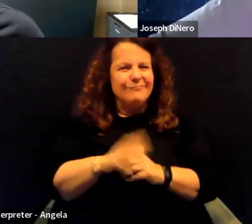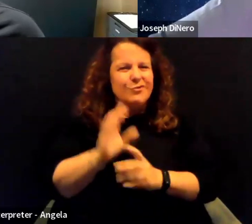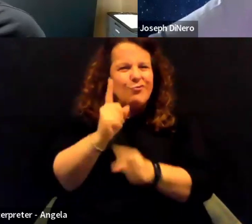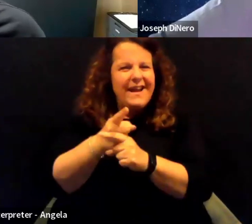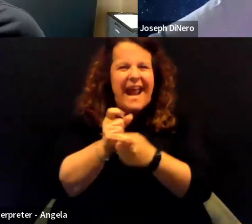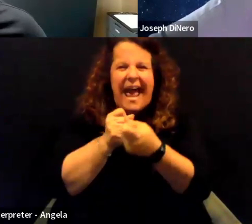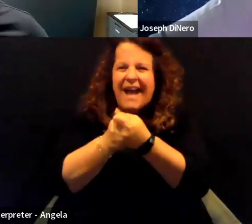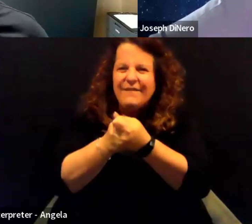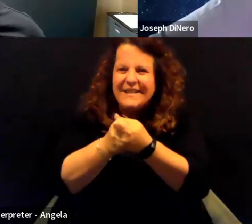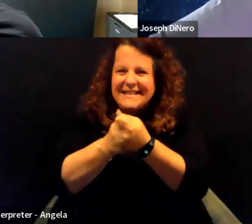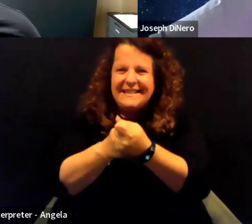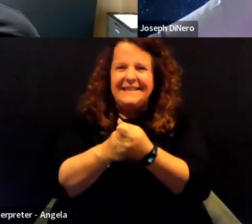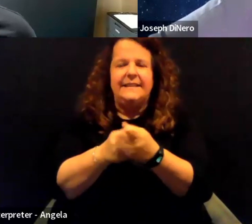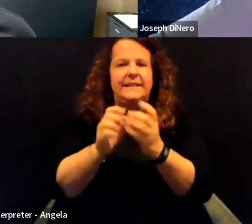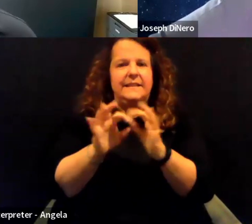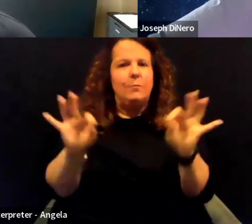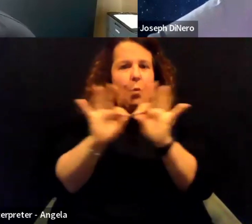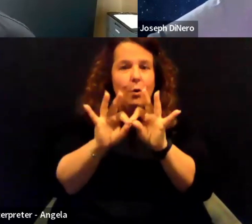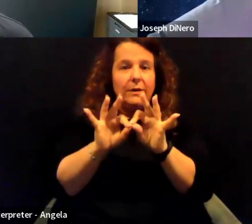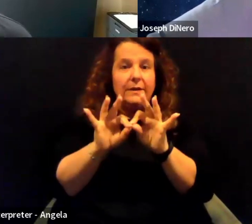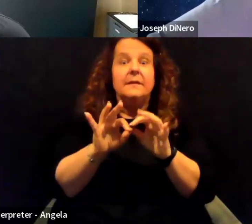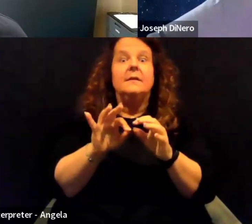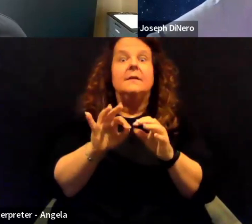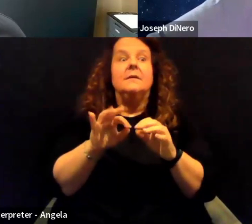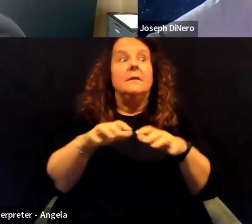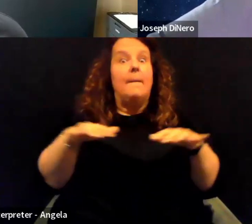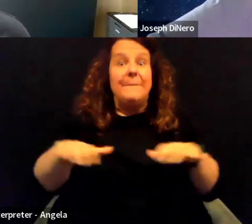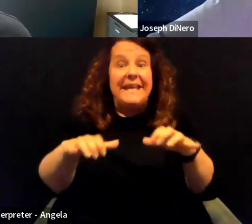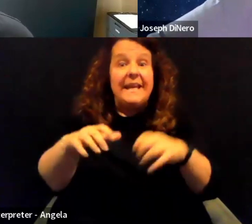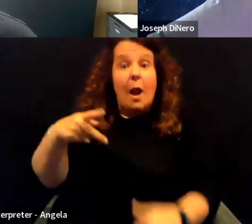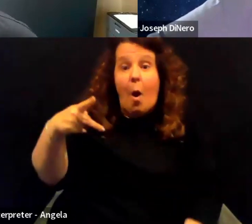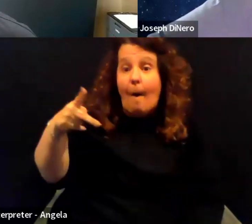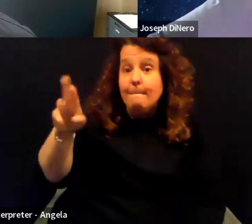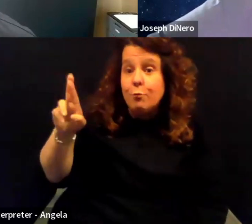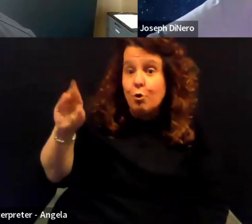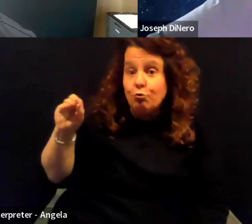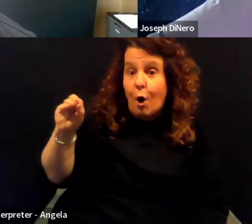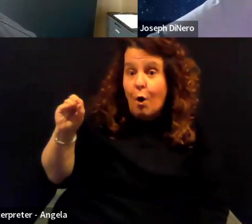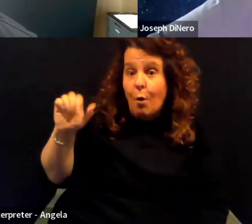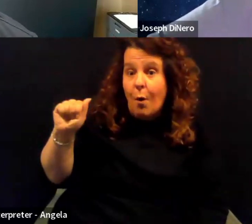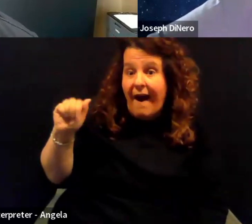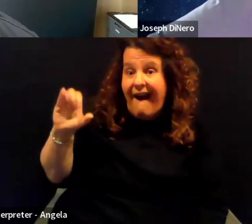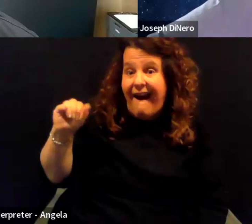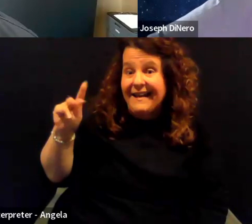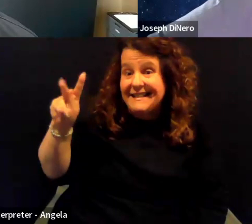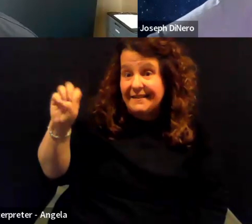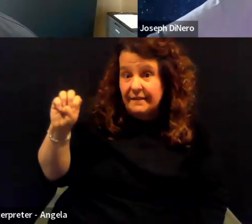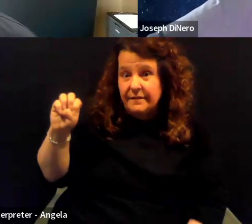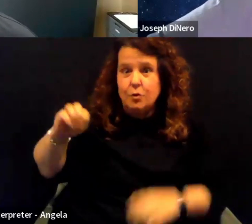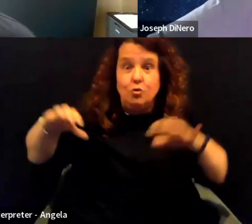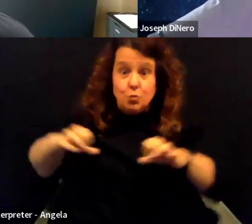Being proactive is so important because a lot of those challenges that we had, certainly on